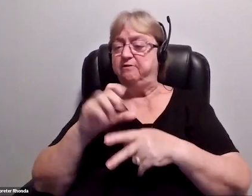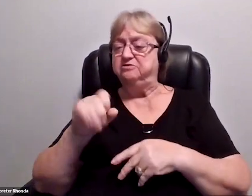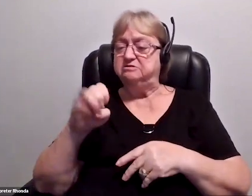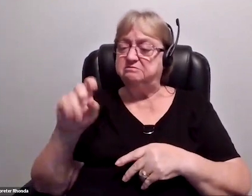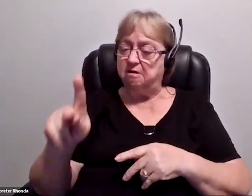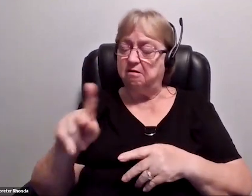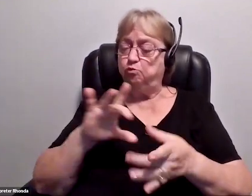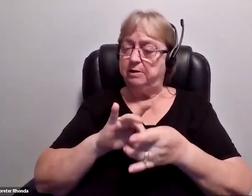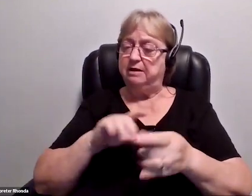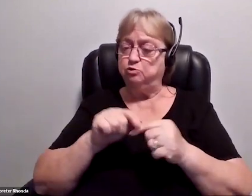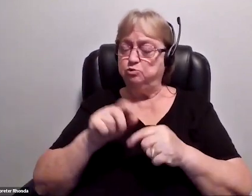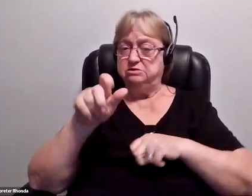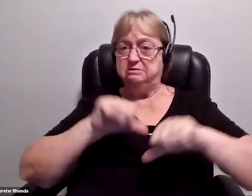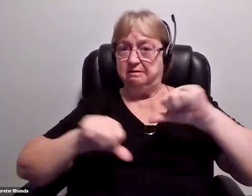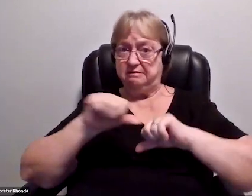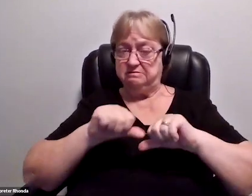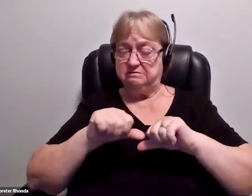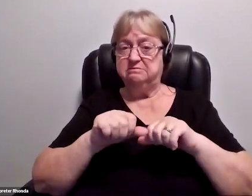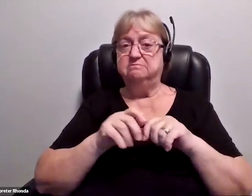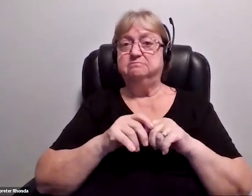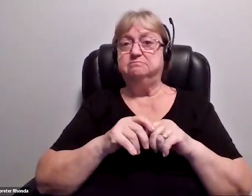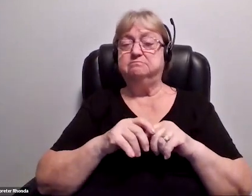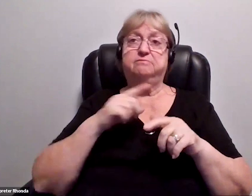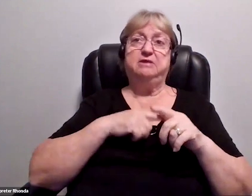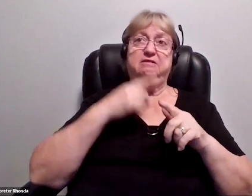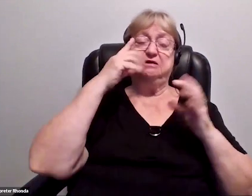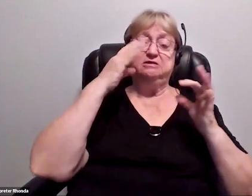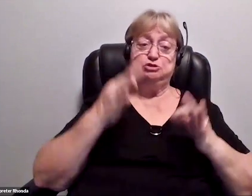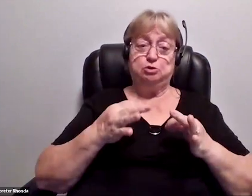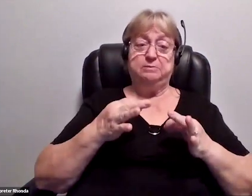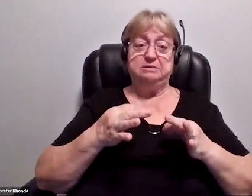which they termed science capital as an extension of the theory